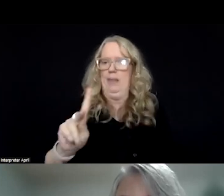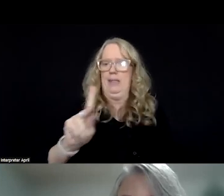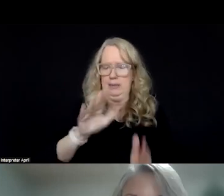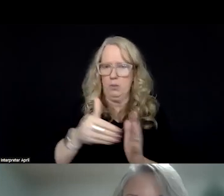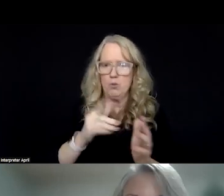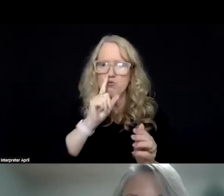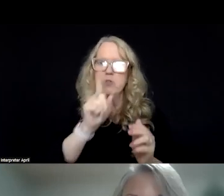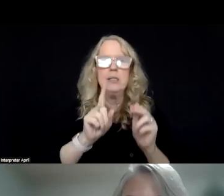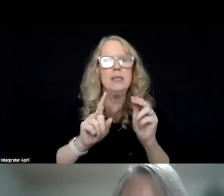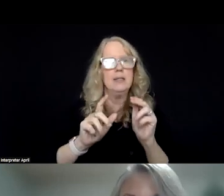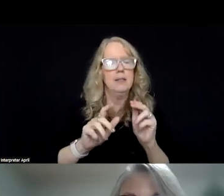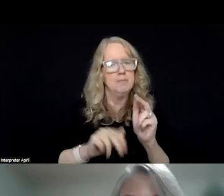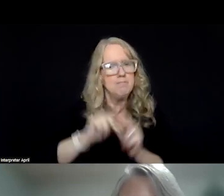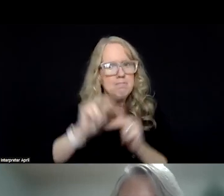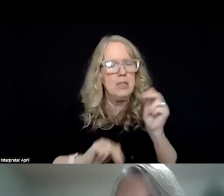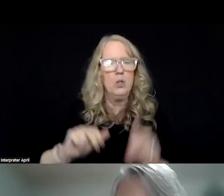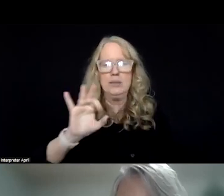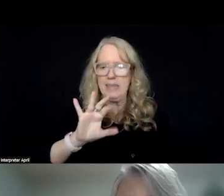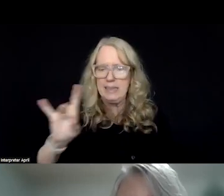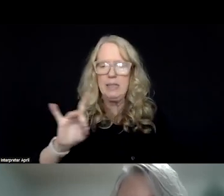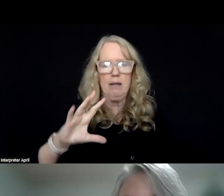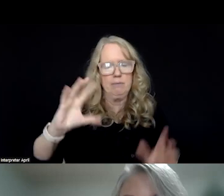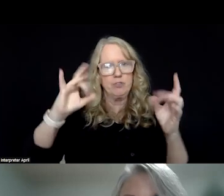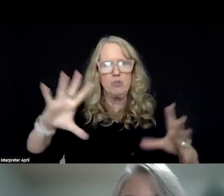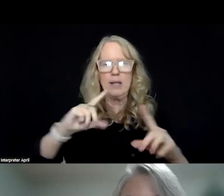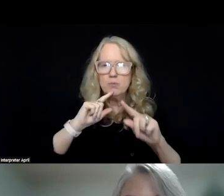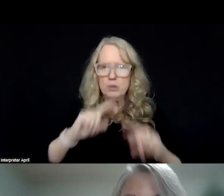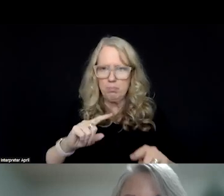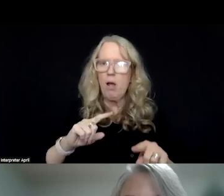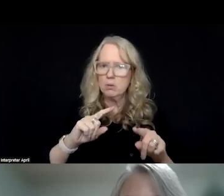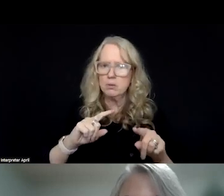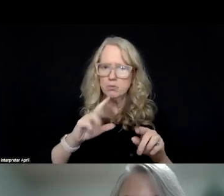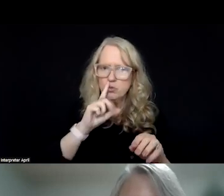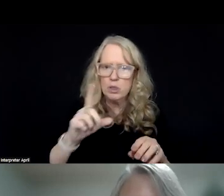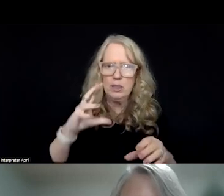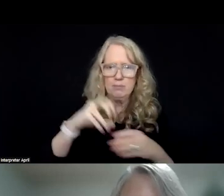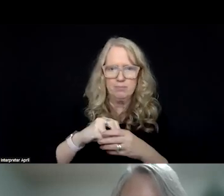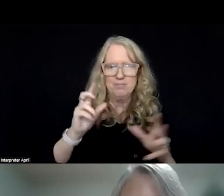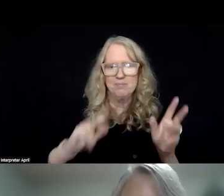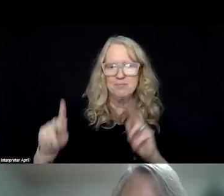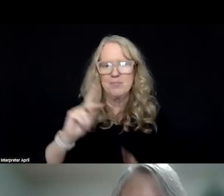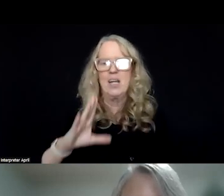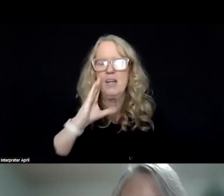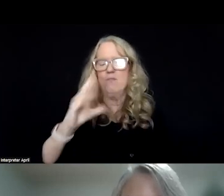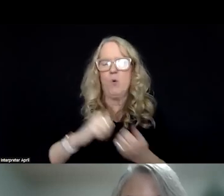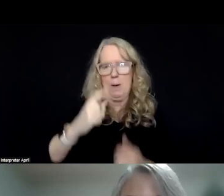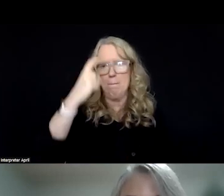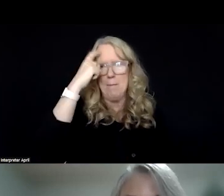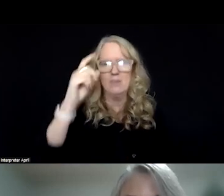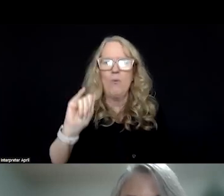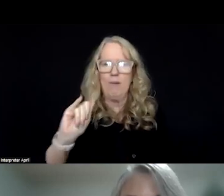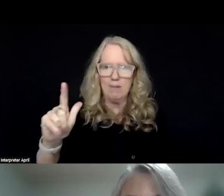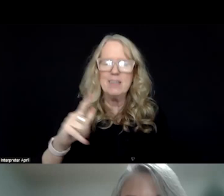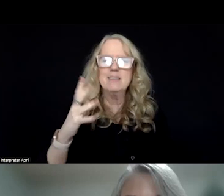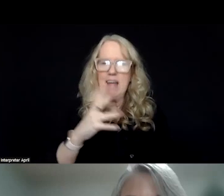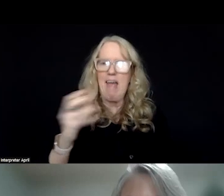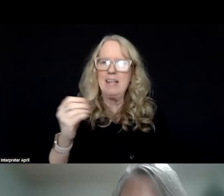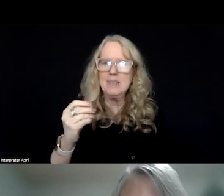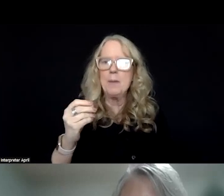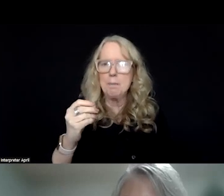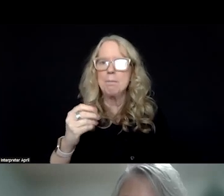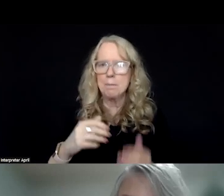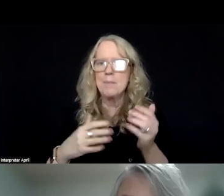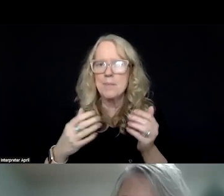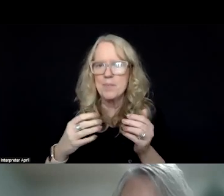THAT 988 SYSTEM TO HELP FOLKS WITH THAT COOCCURRING MENTAL HEALTH ILLNESS AND IDD.